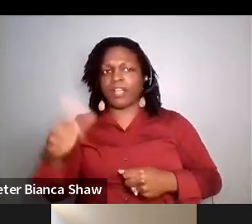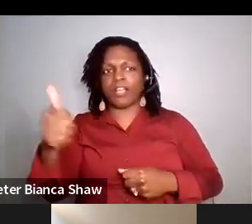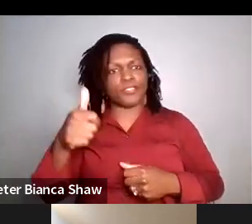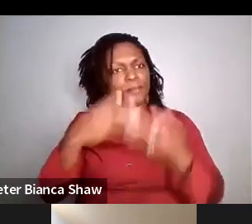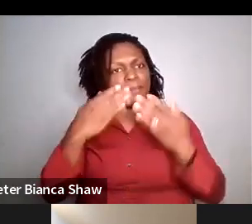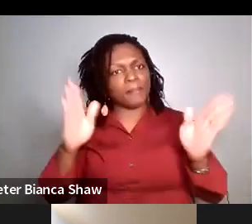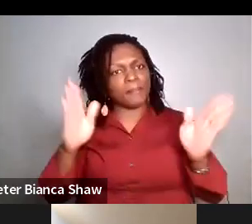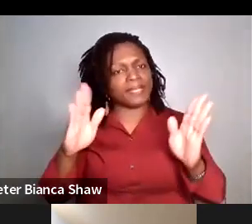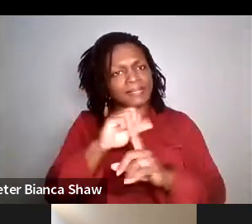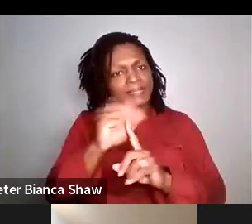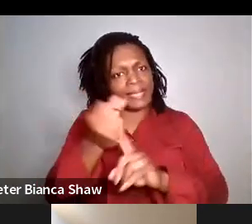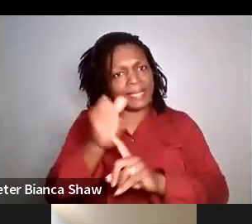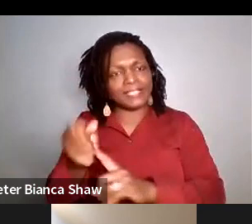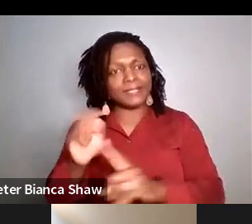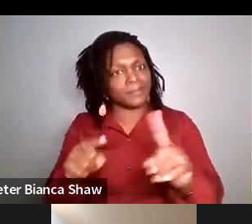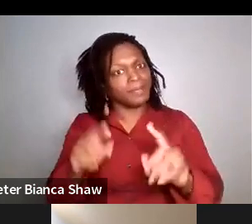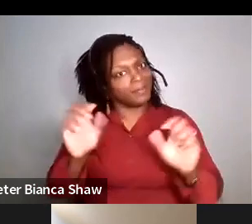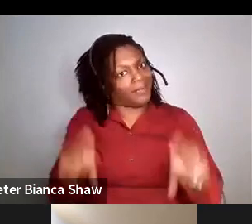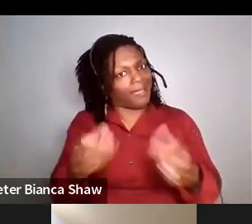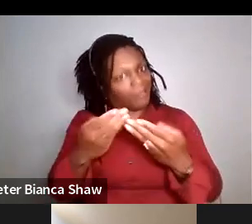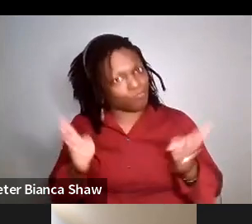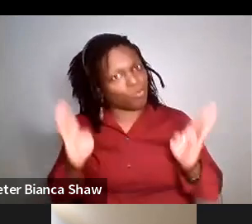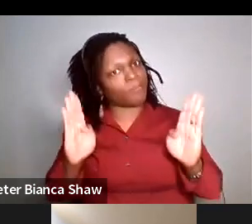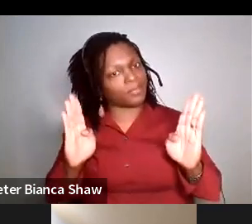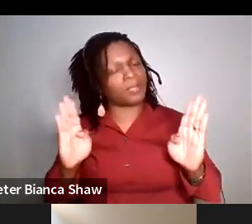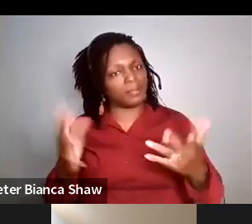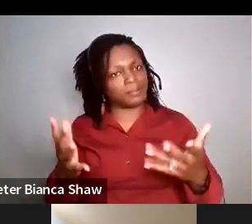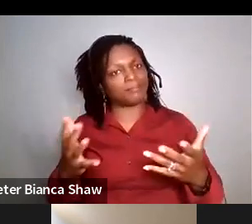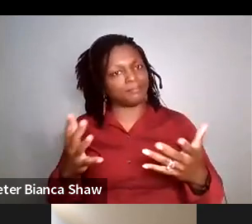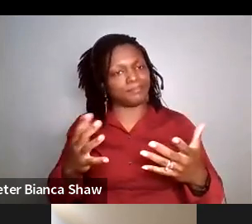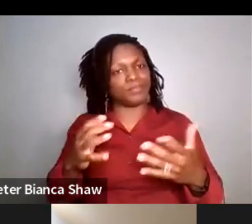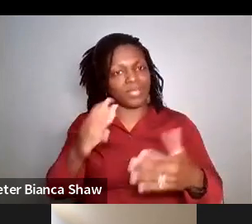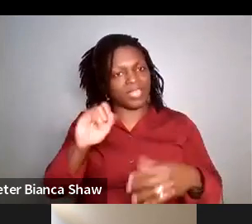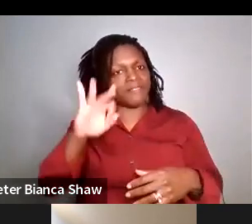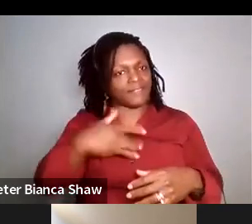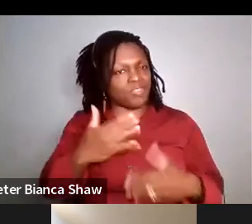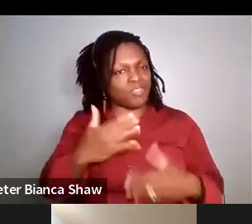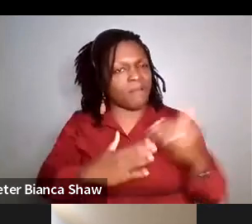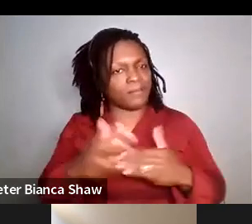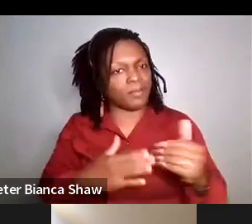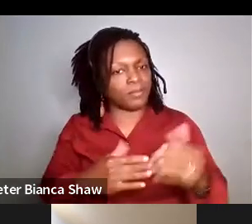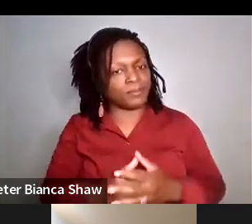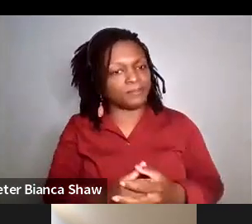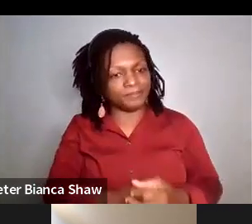Mike Bo. do you have anything to add we don't have any problems in this area?